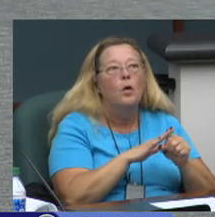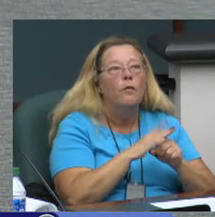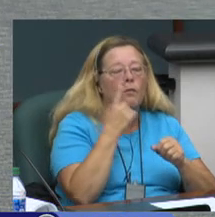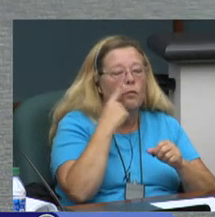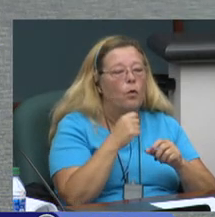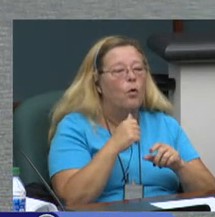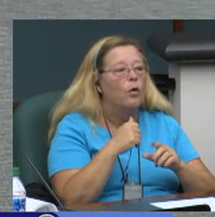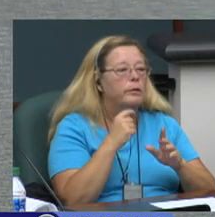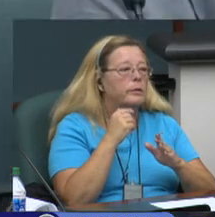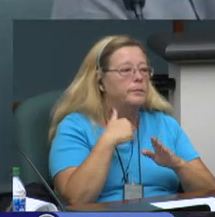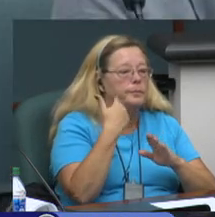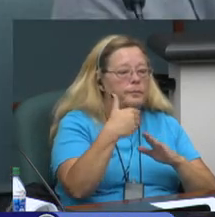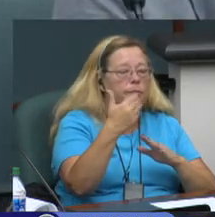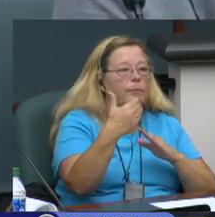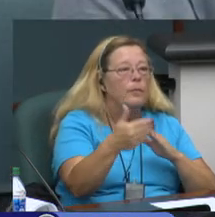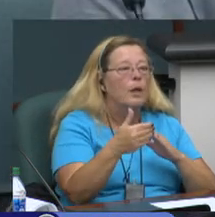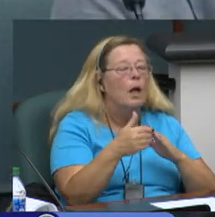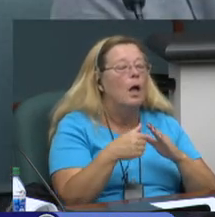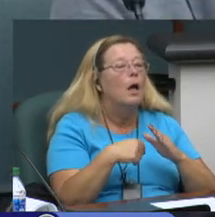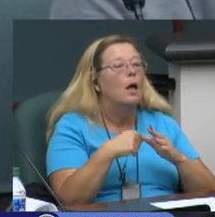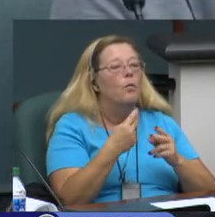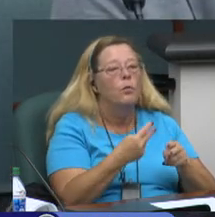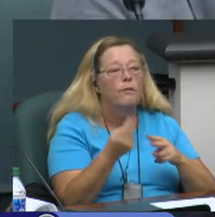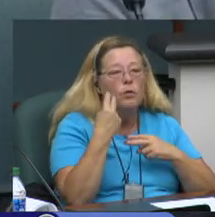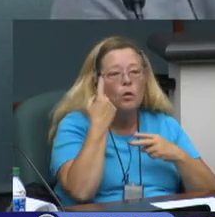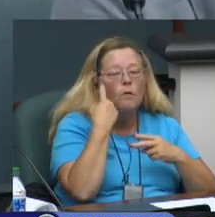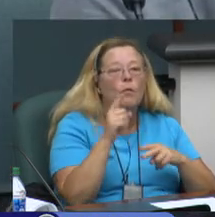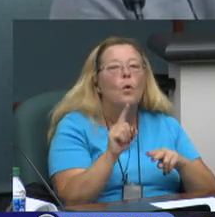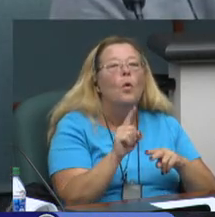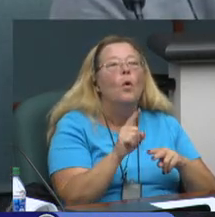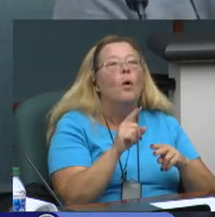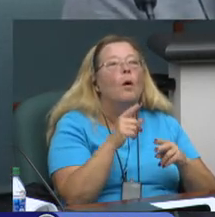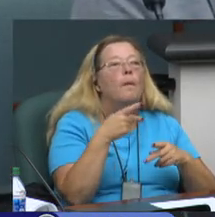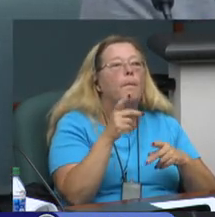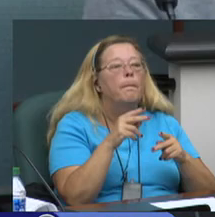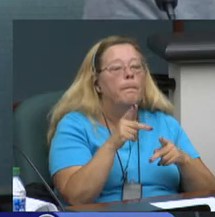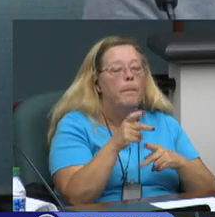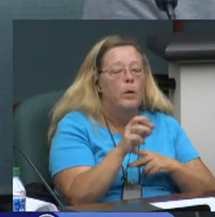there's number of permits and this sort of information is provided so it's